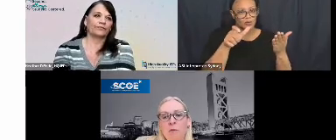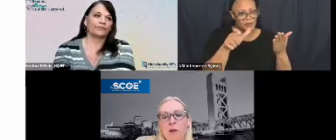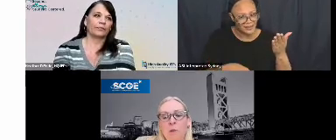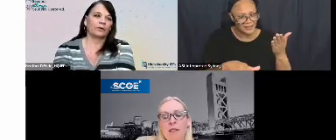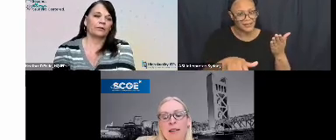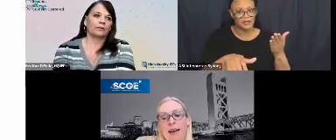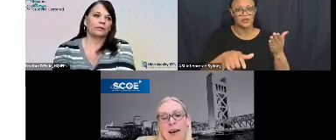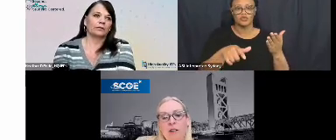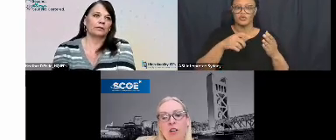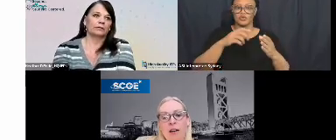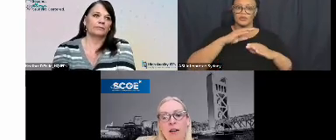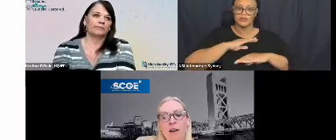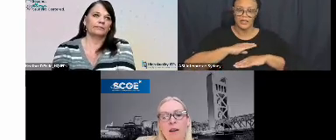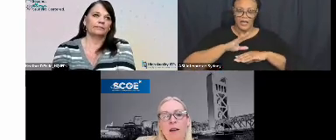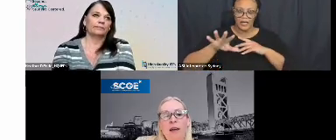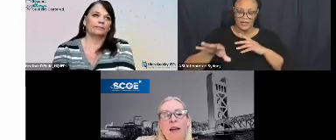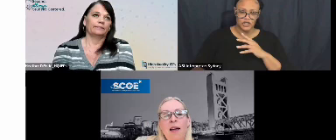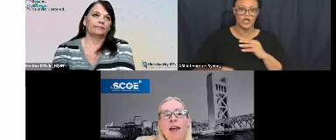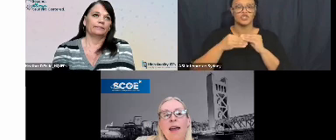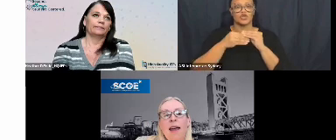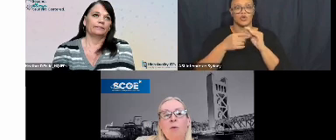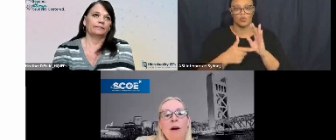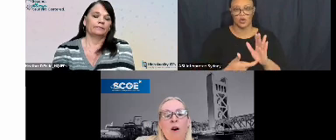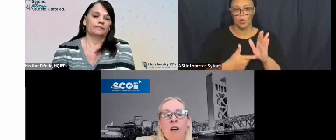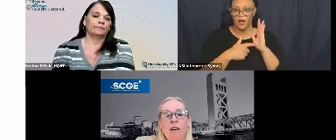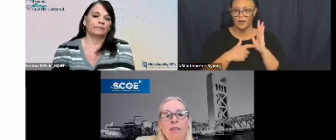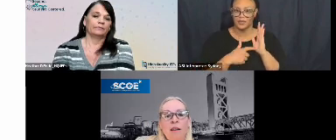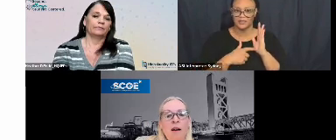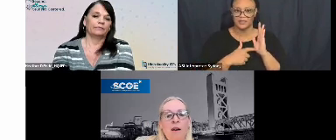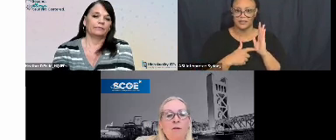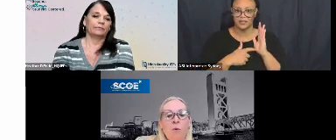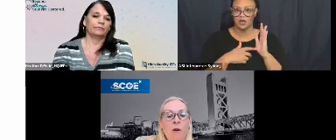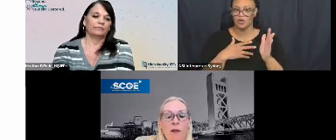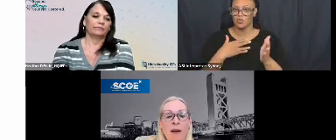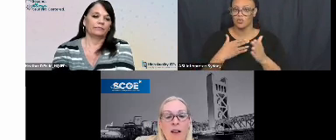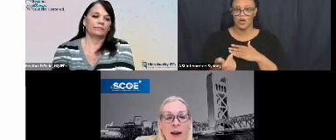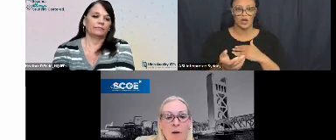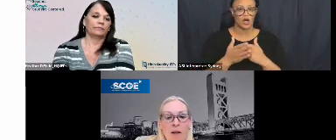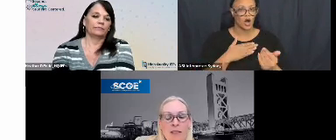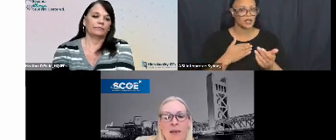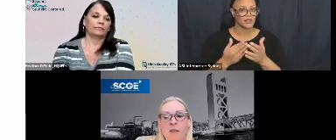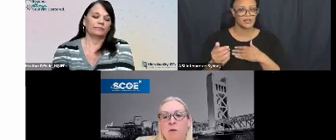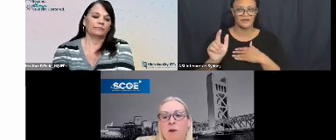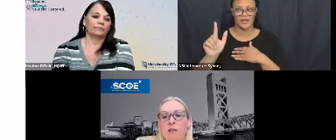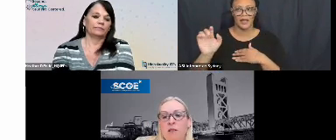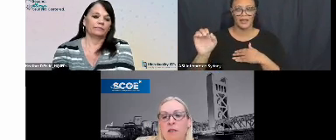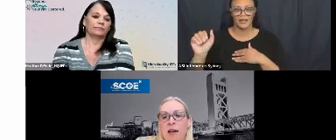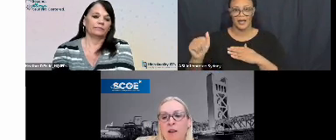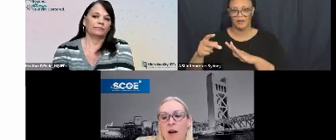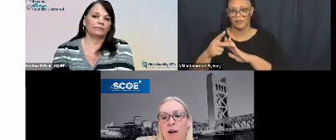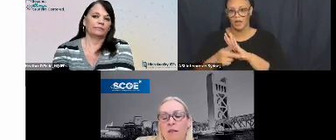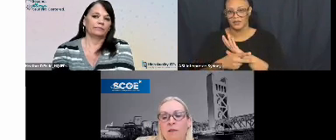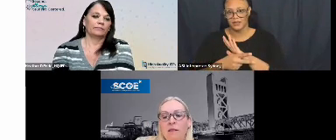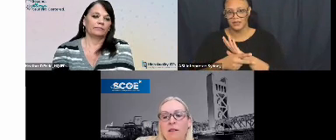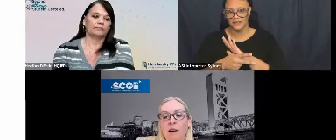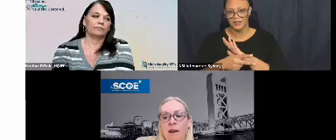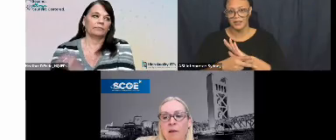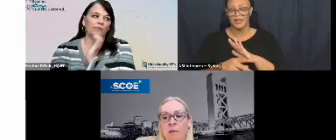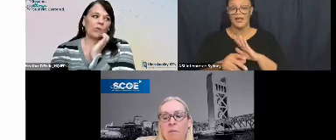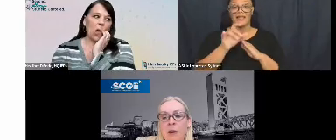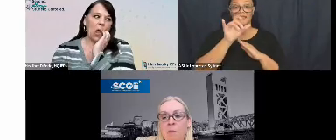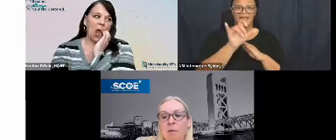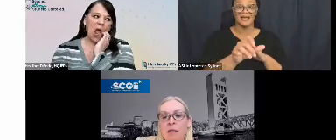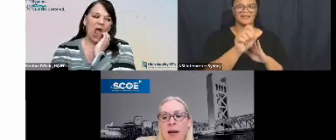for a diploma like a to regardless of what the LEA policy is. So, this is state law. Minimum